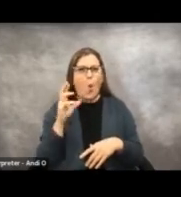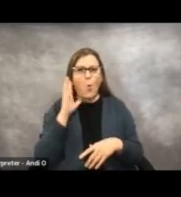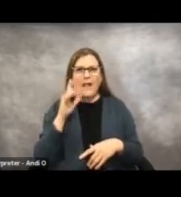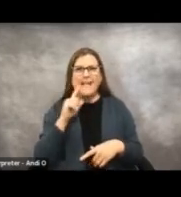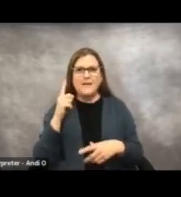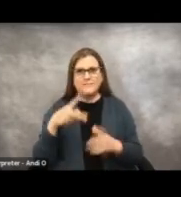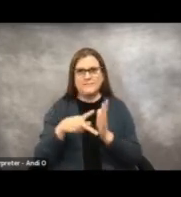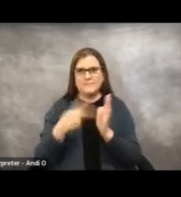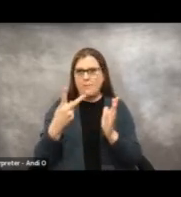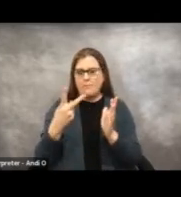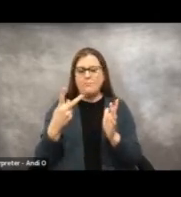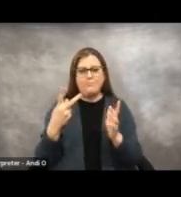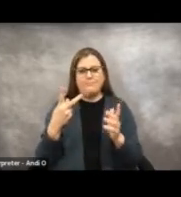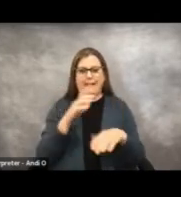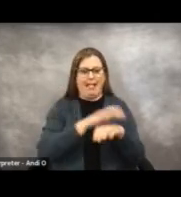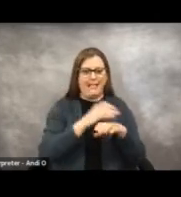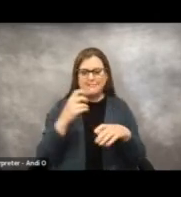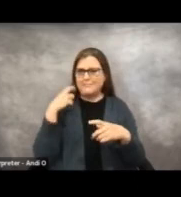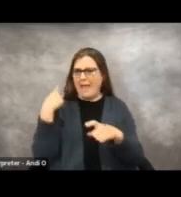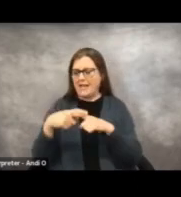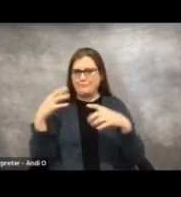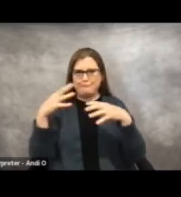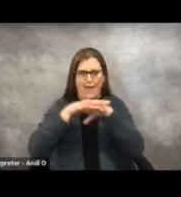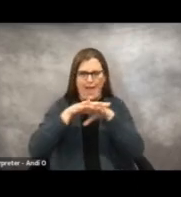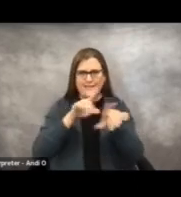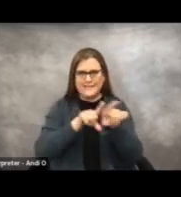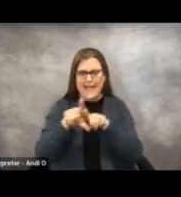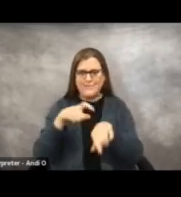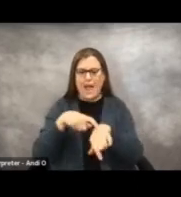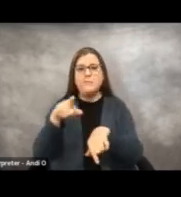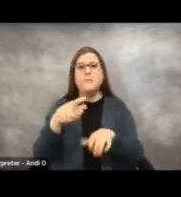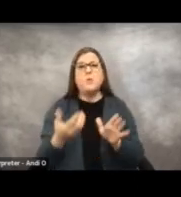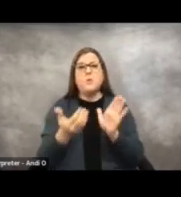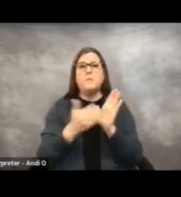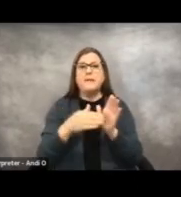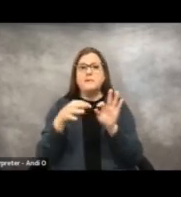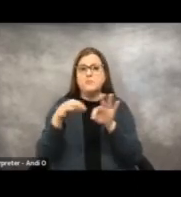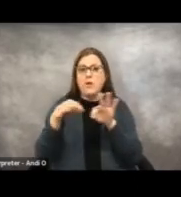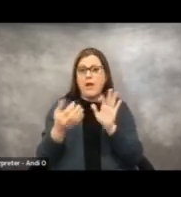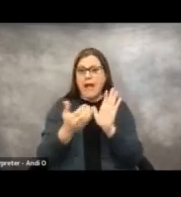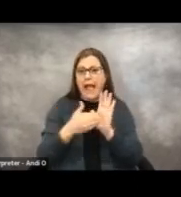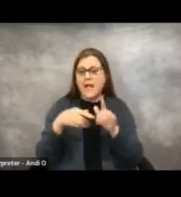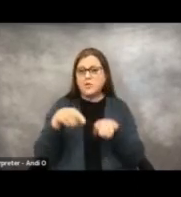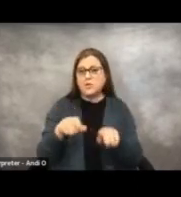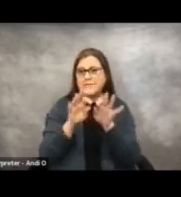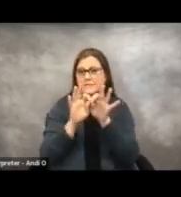acceder a la interpretacion en español en vivo haciendo clic en el boton interpretation en la